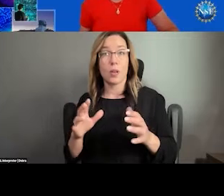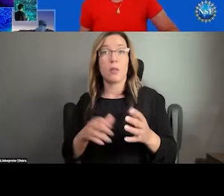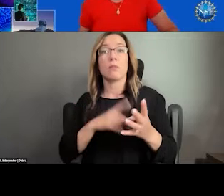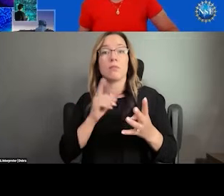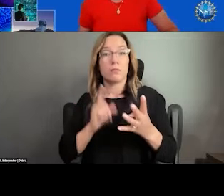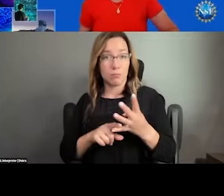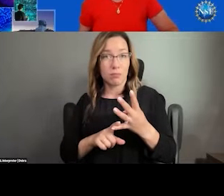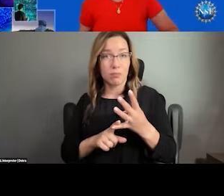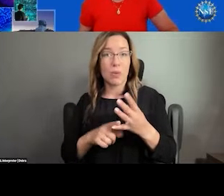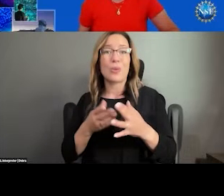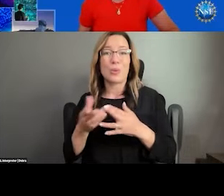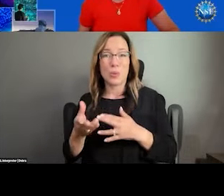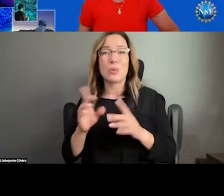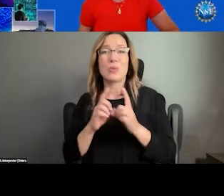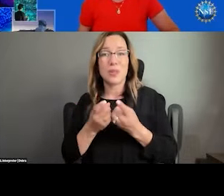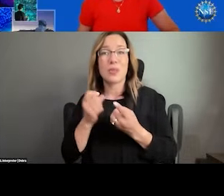grants and agreements to make sure